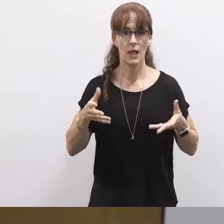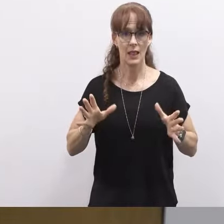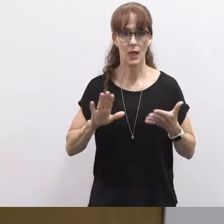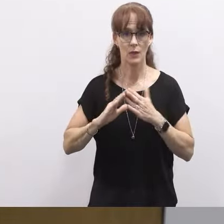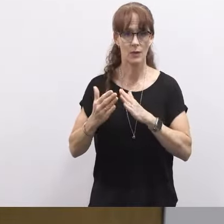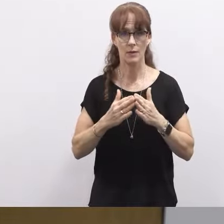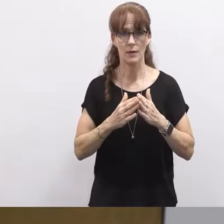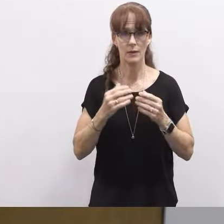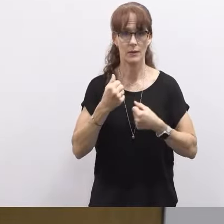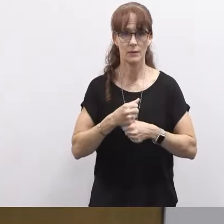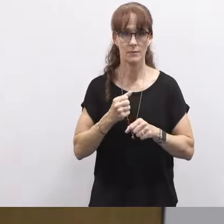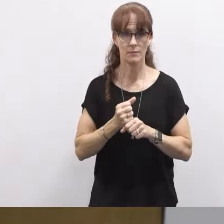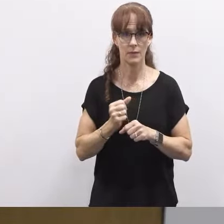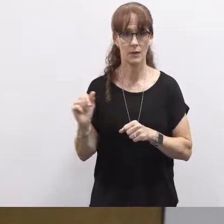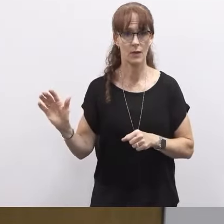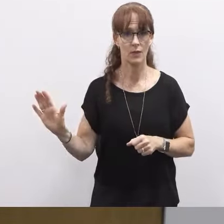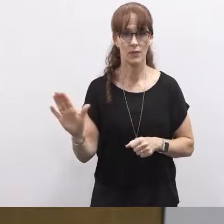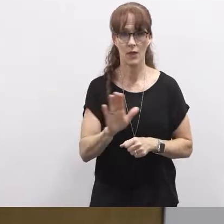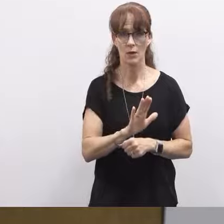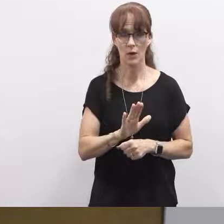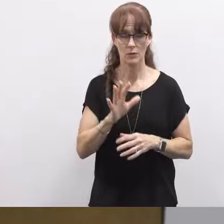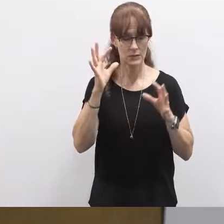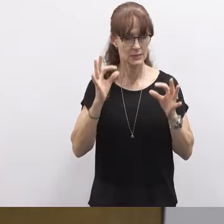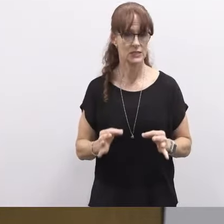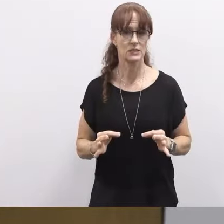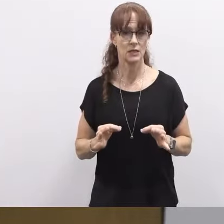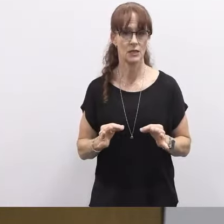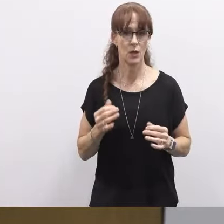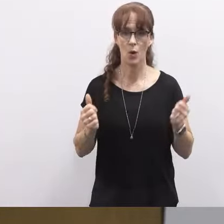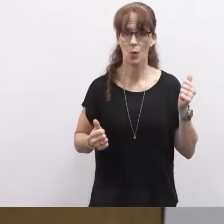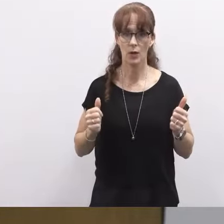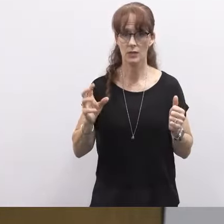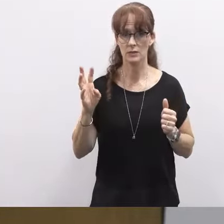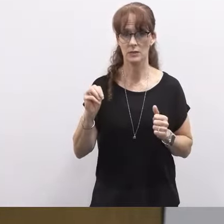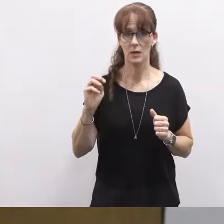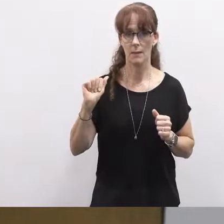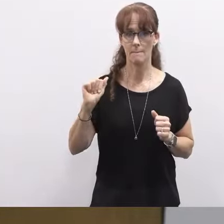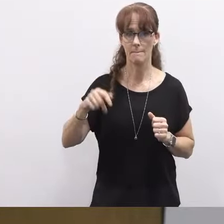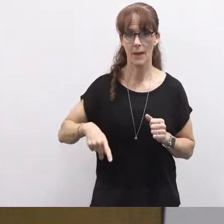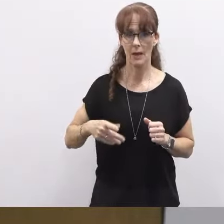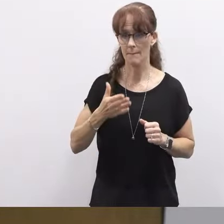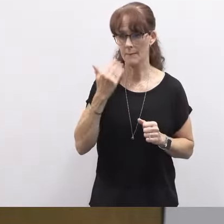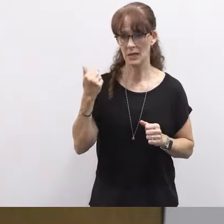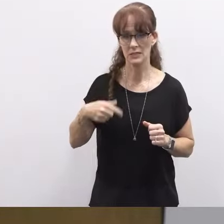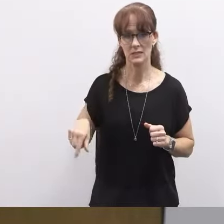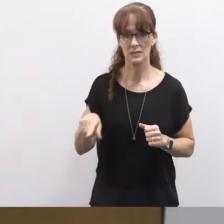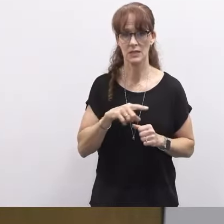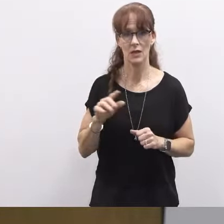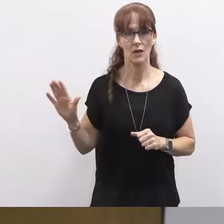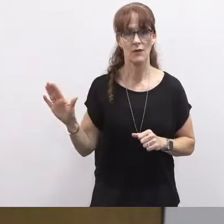to make their own stance towards whichever map is best suited for their district.